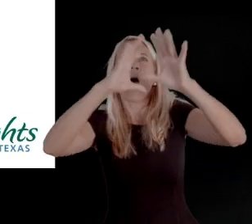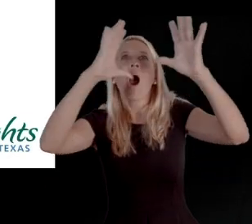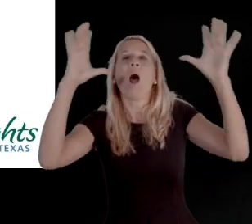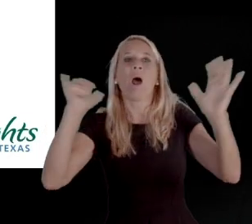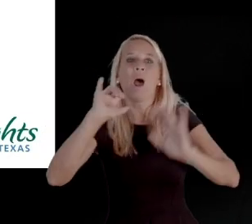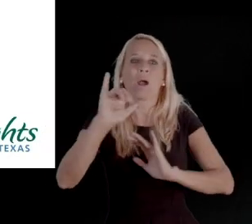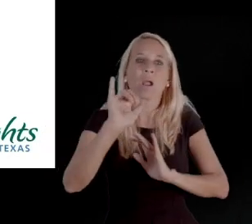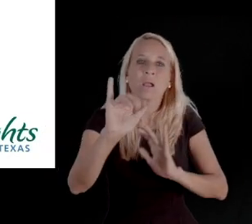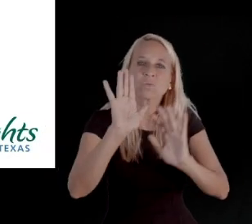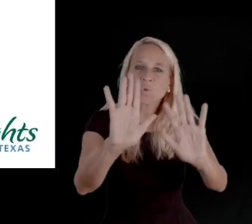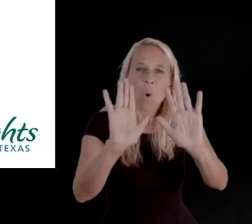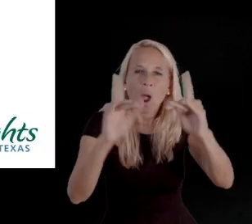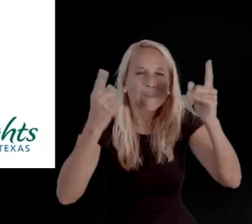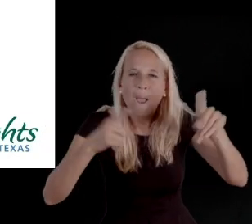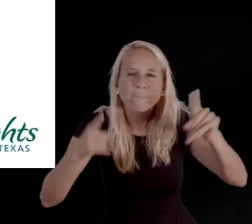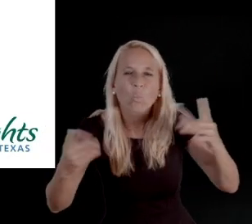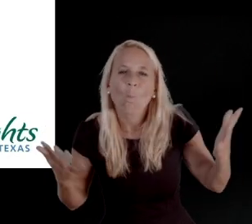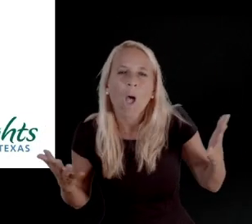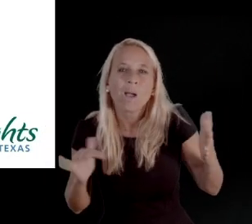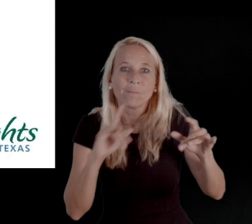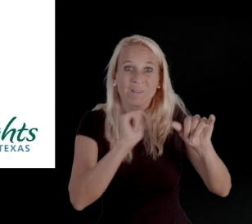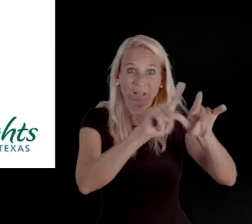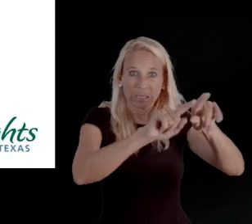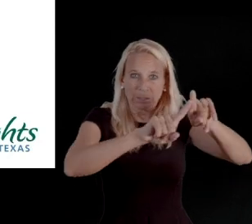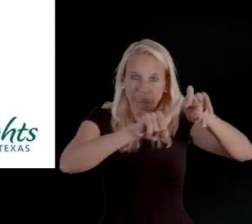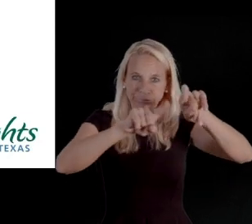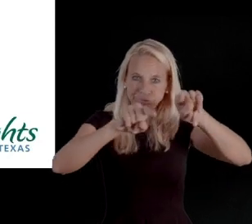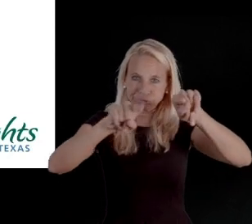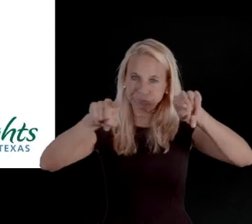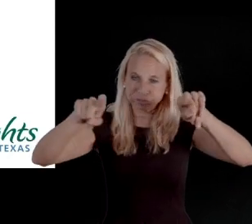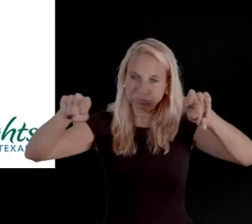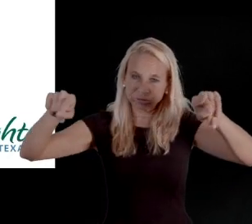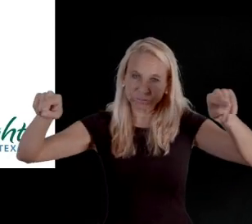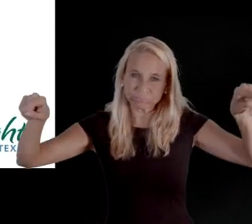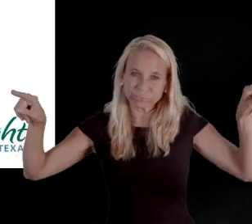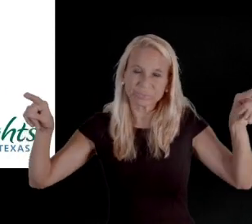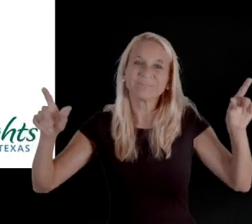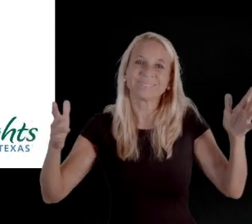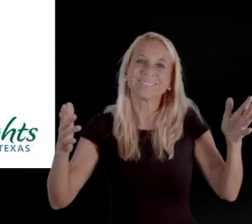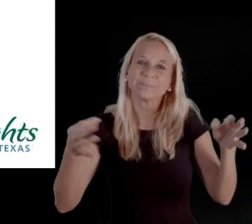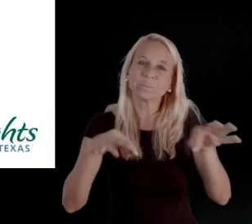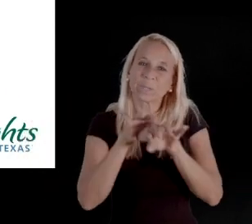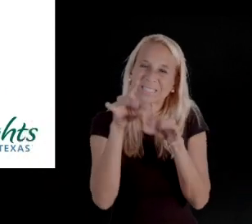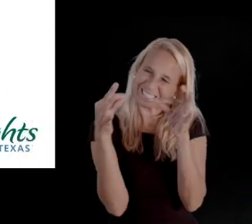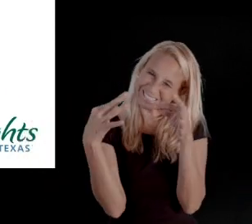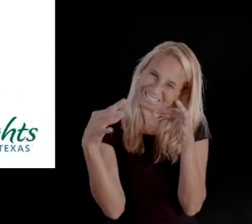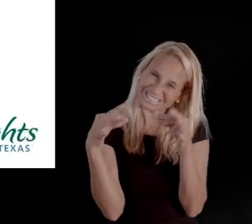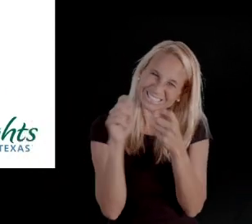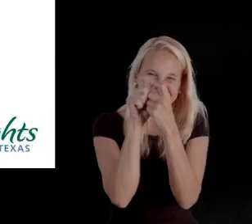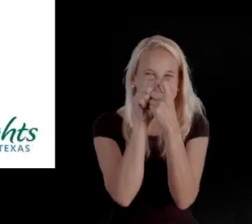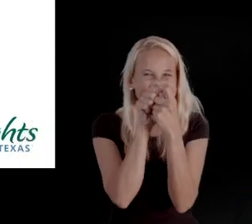and understand what's exactly happening, because you can't presume that they know that just because I say I have this condition,